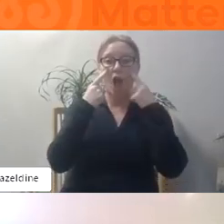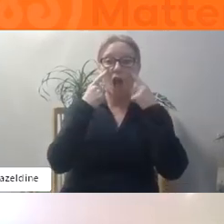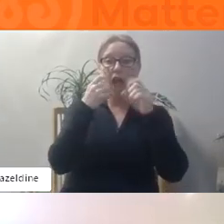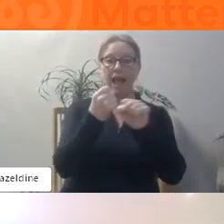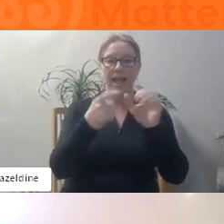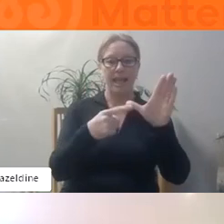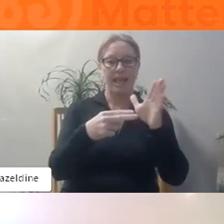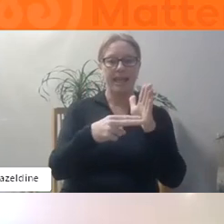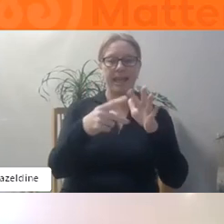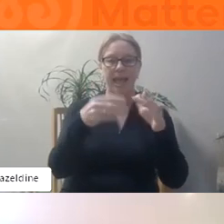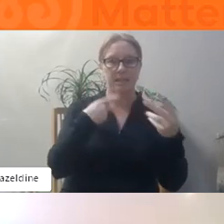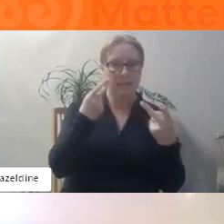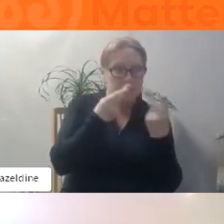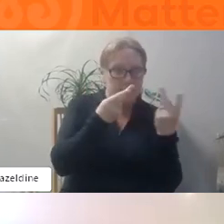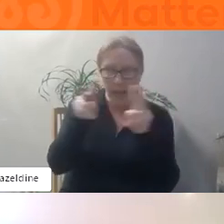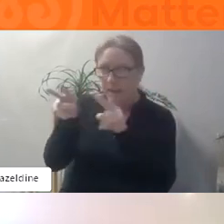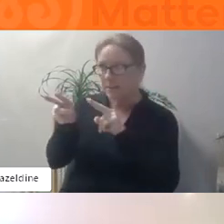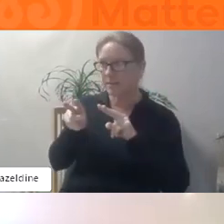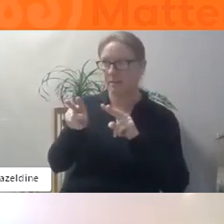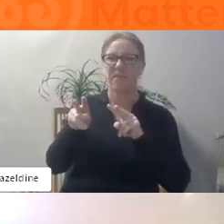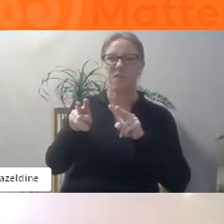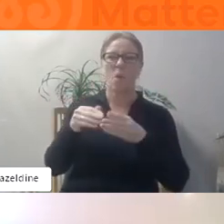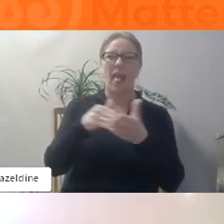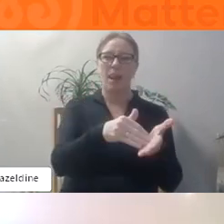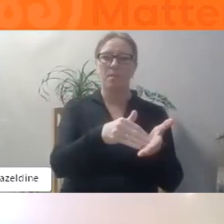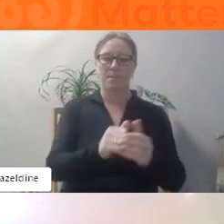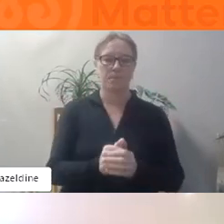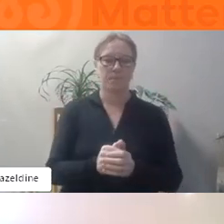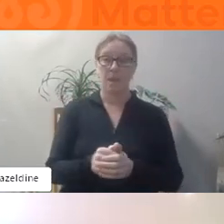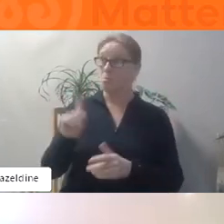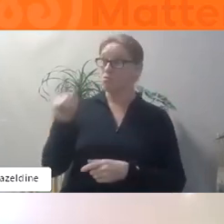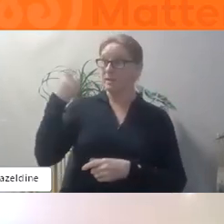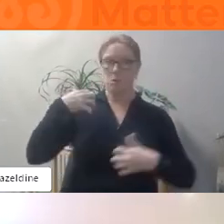And he strolled in there, was really excited about the prospect of this